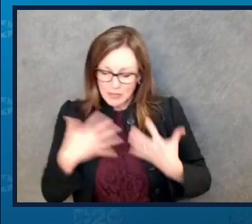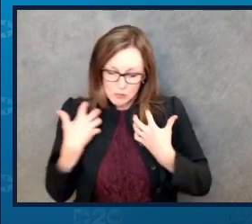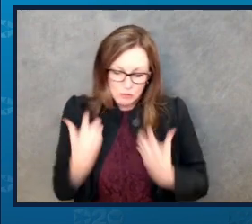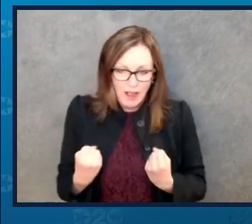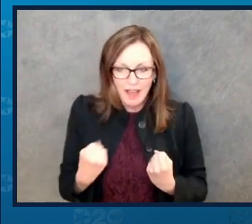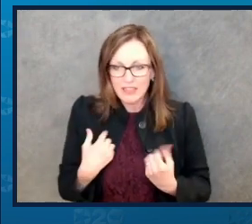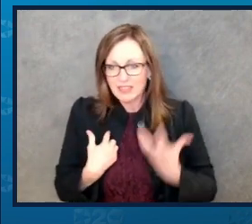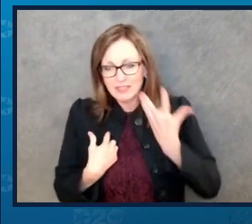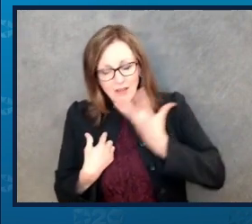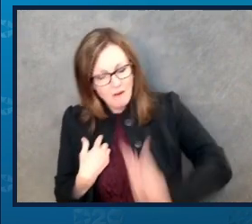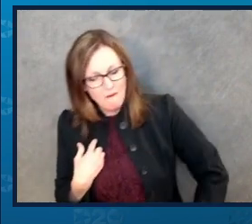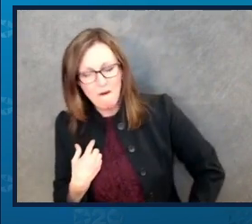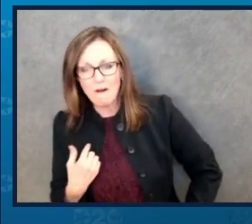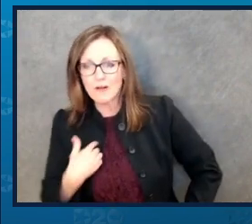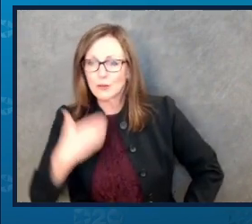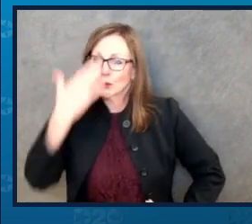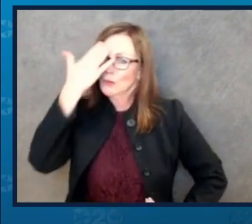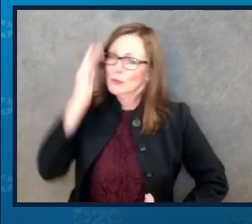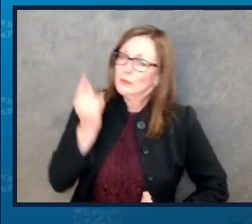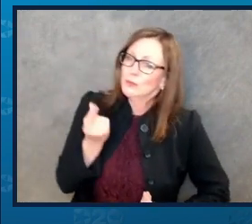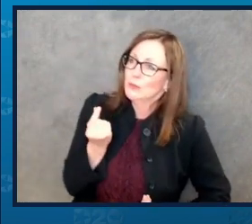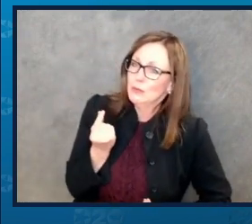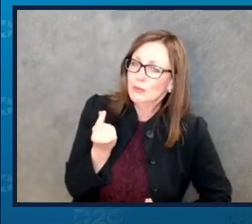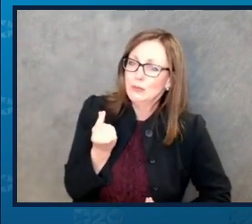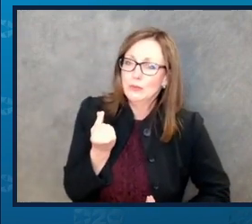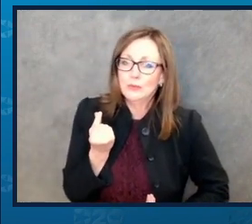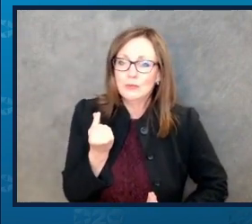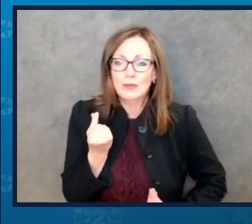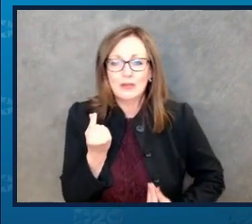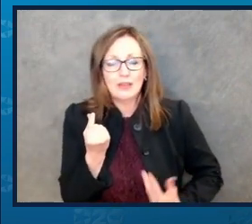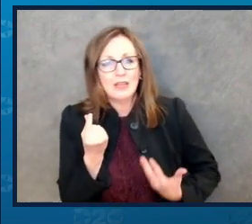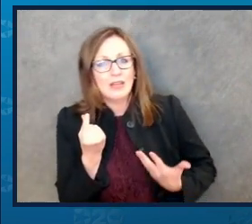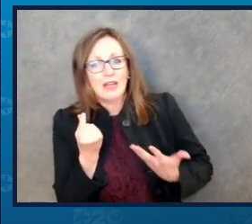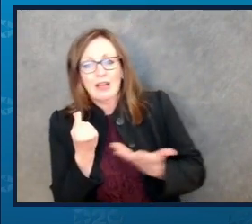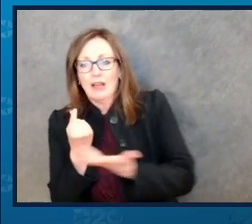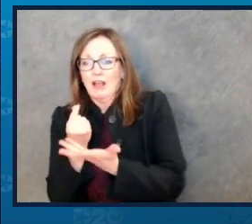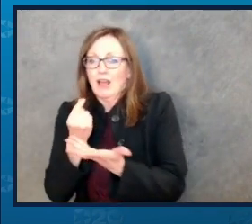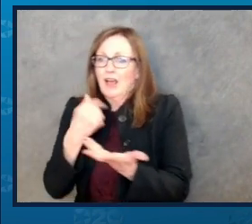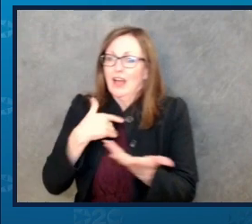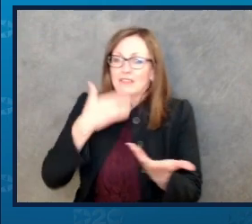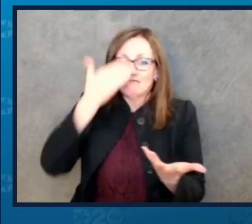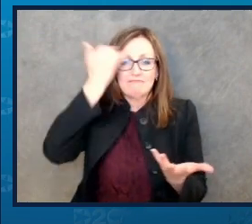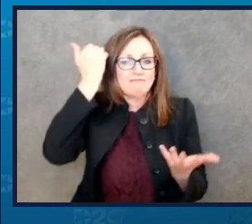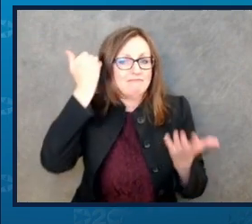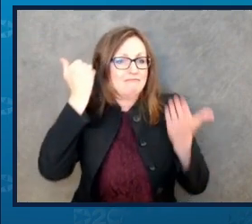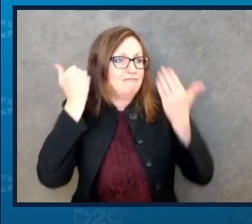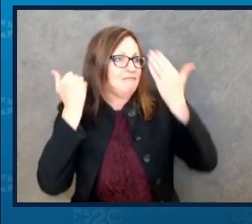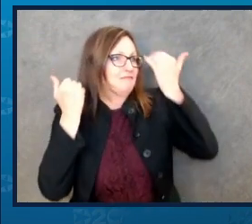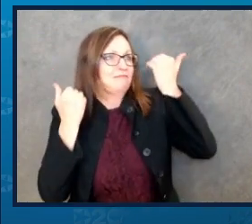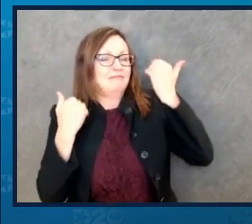CONFRONTED BY PARALYSIS, I RESPONDED WITH GRIT AND